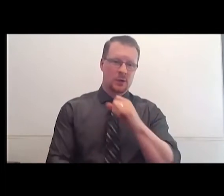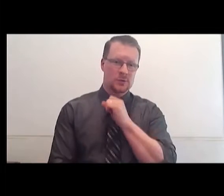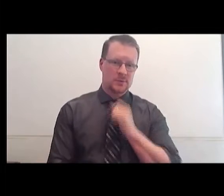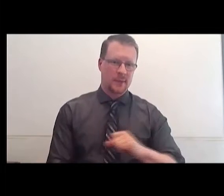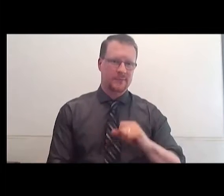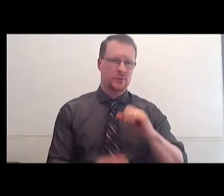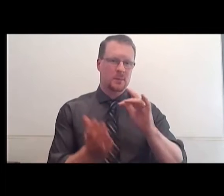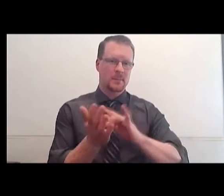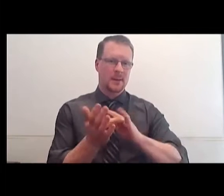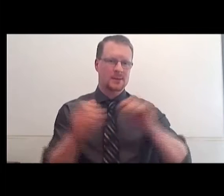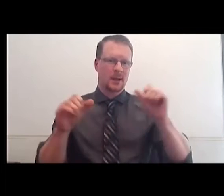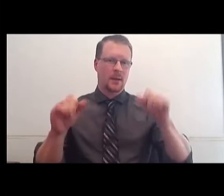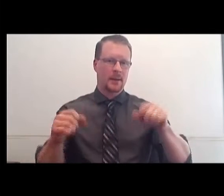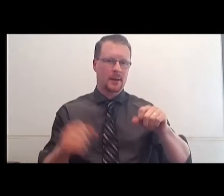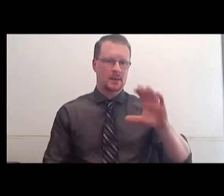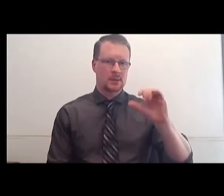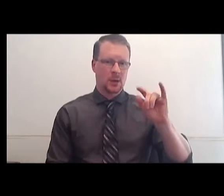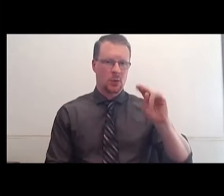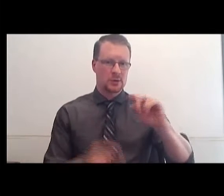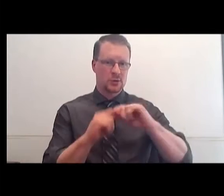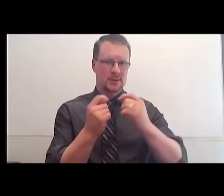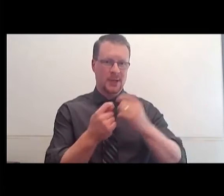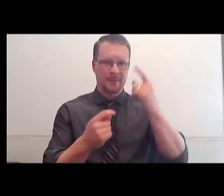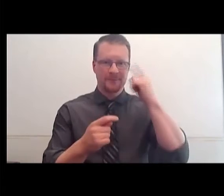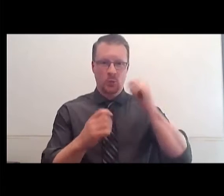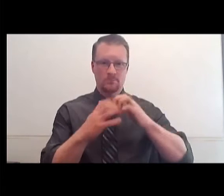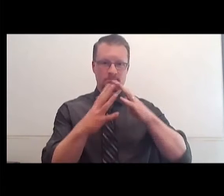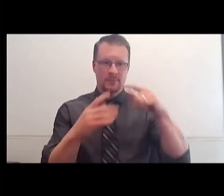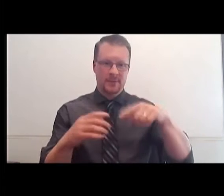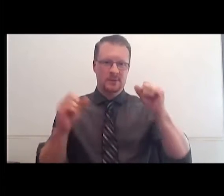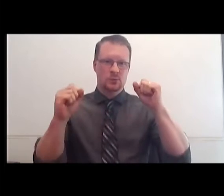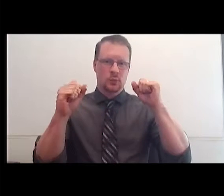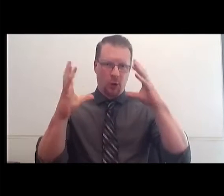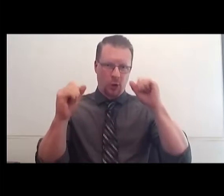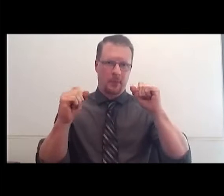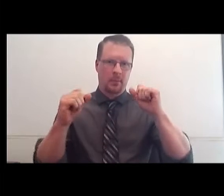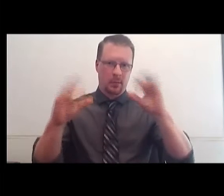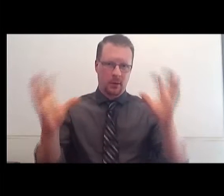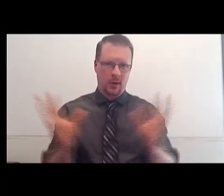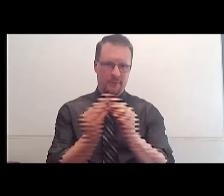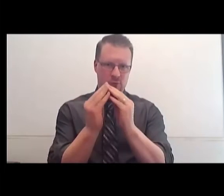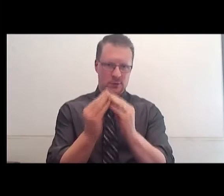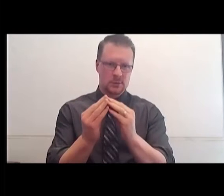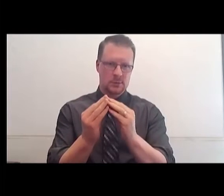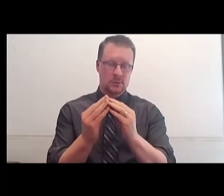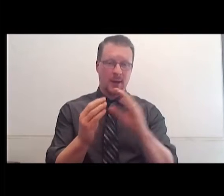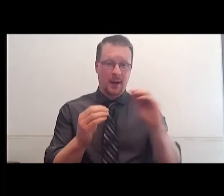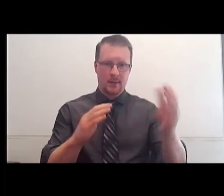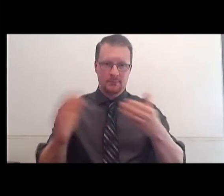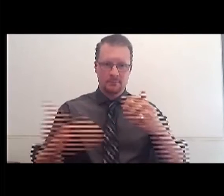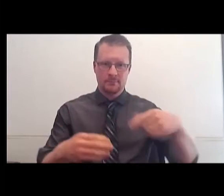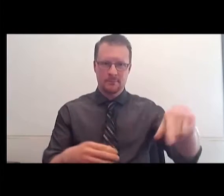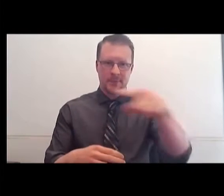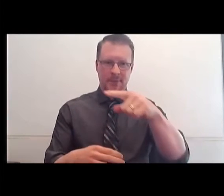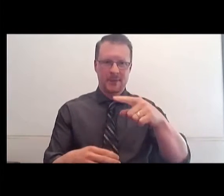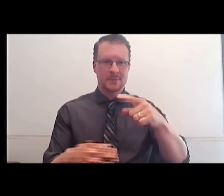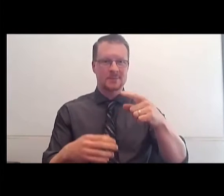and the entire Stanford Medical Abilities Coalition team for setting up this remarkable conference,